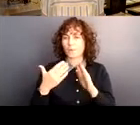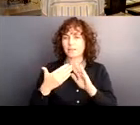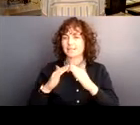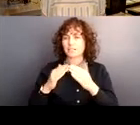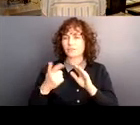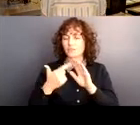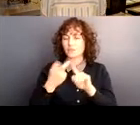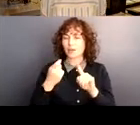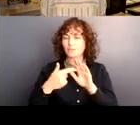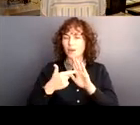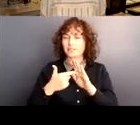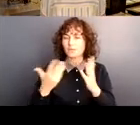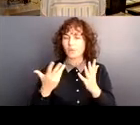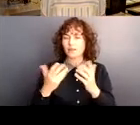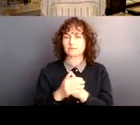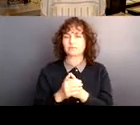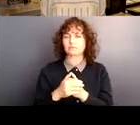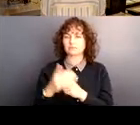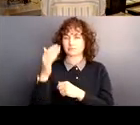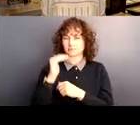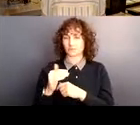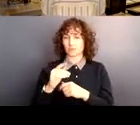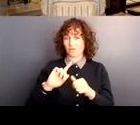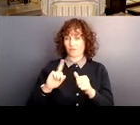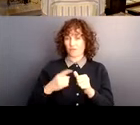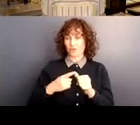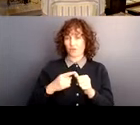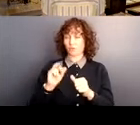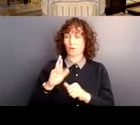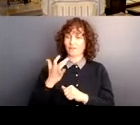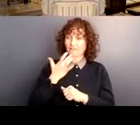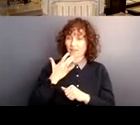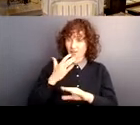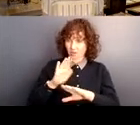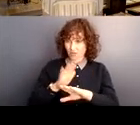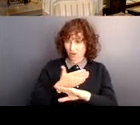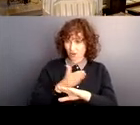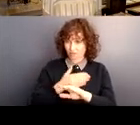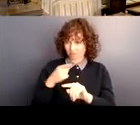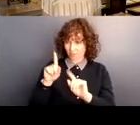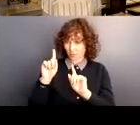and your first concert or favorite concert that you've ever attended.